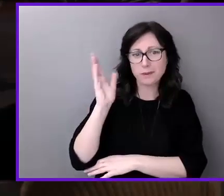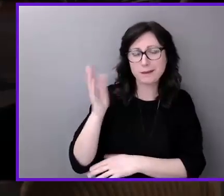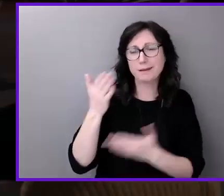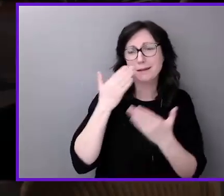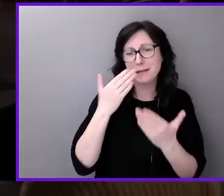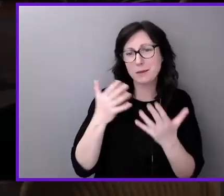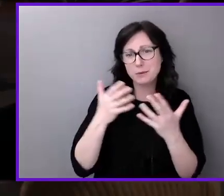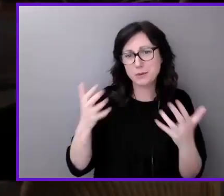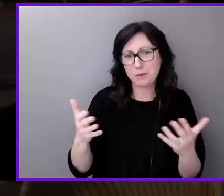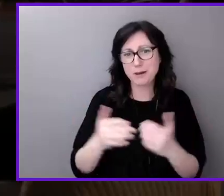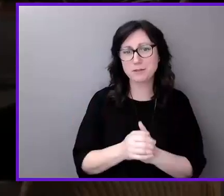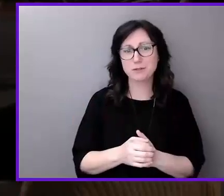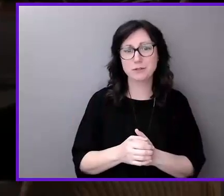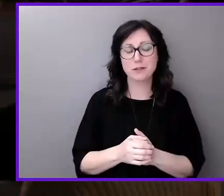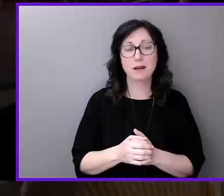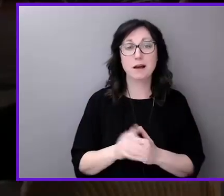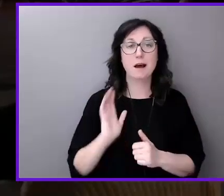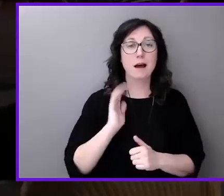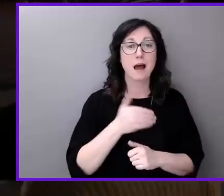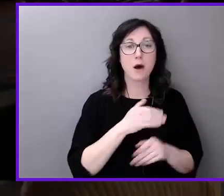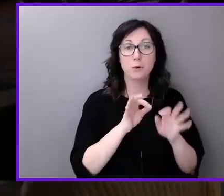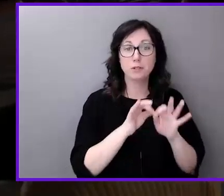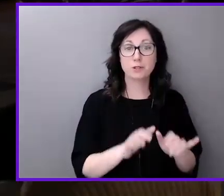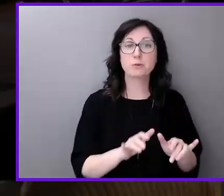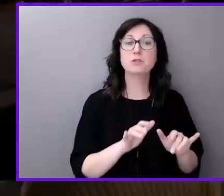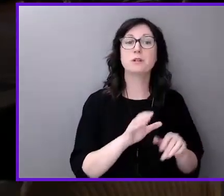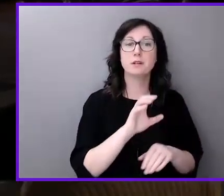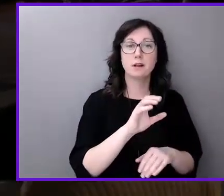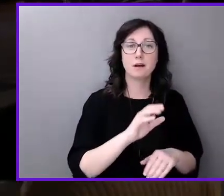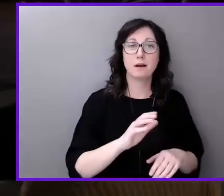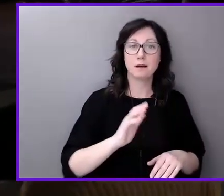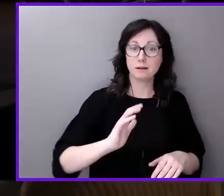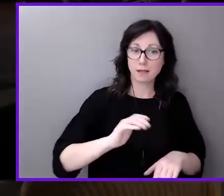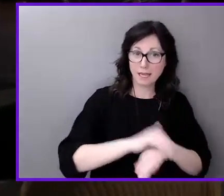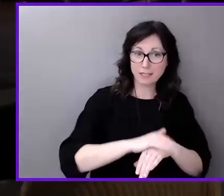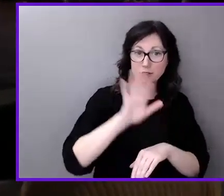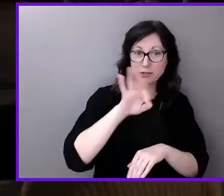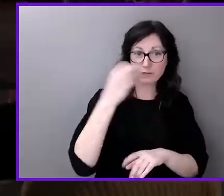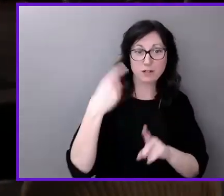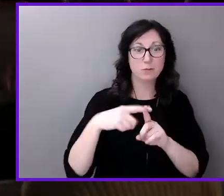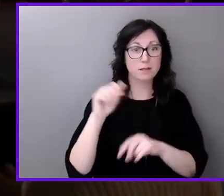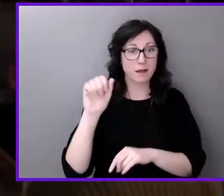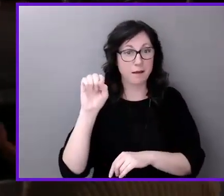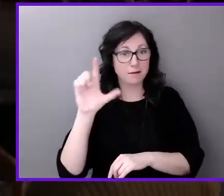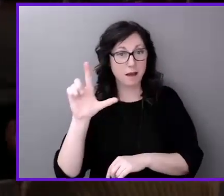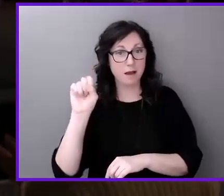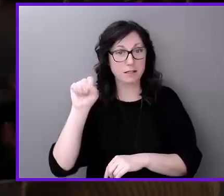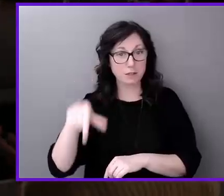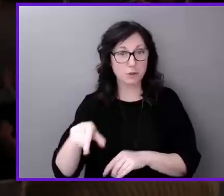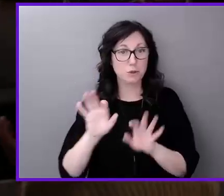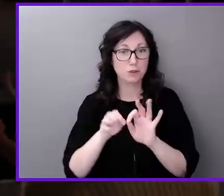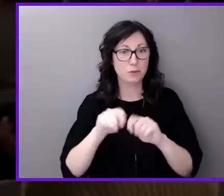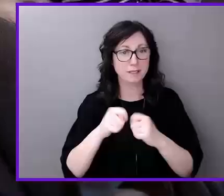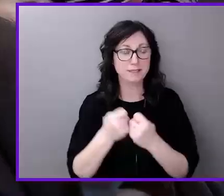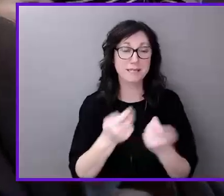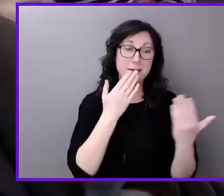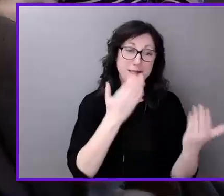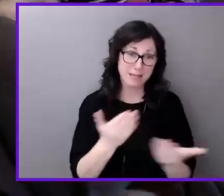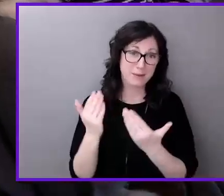I would like to thank our simultaneous translation and sign language interpretation teams. Thank you.